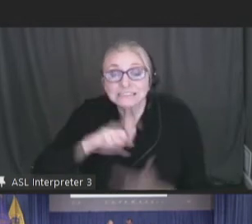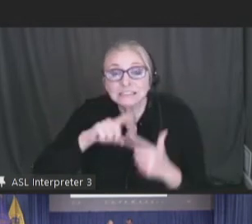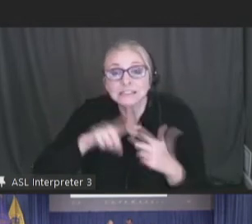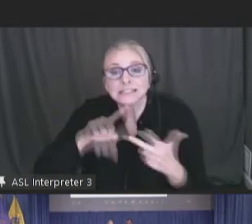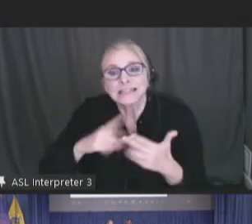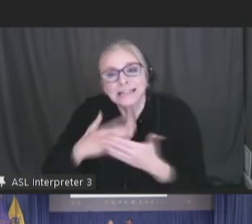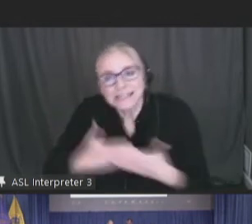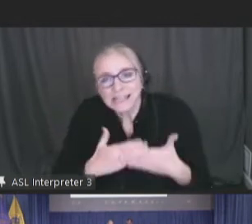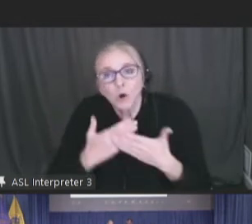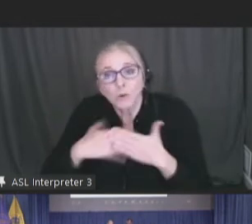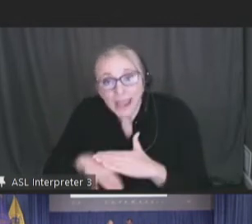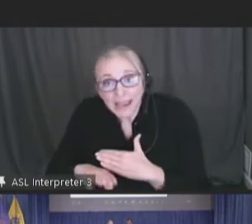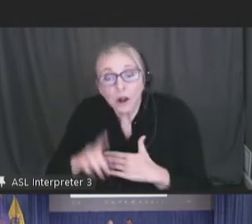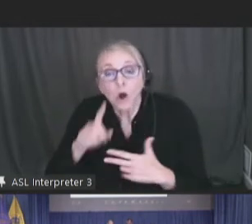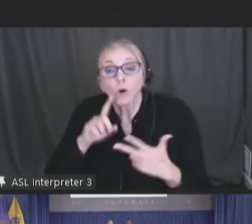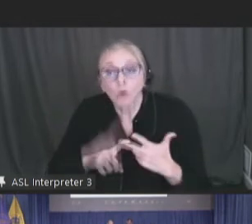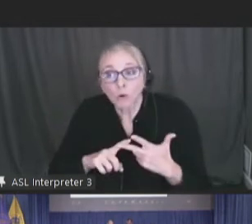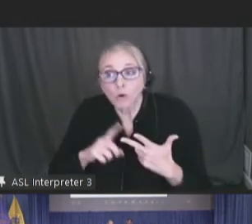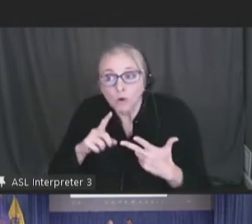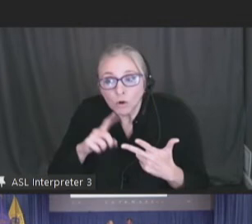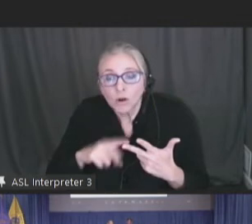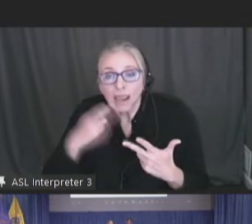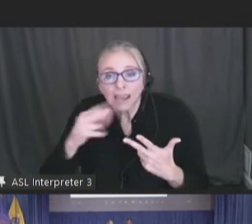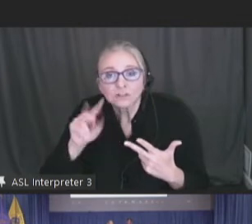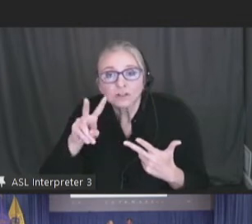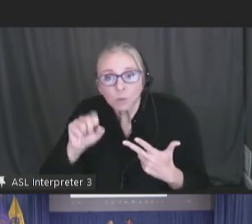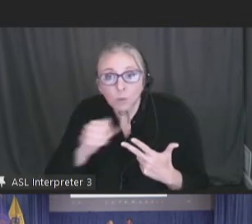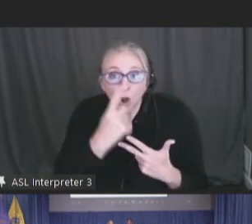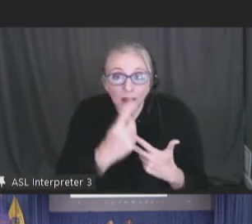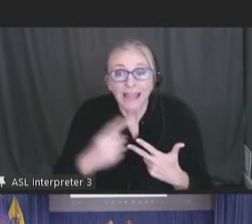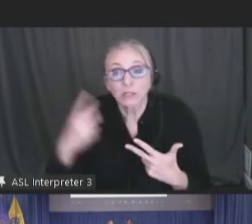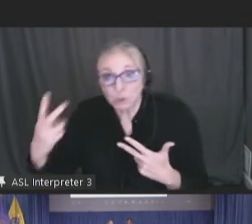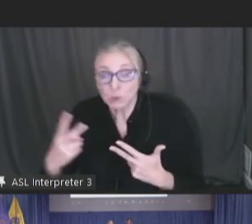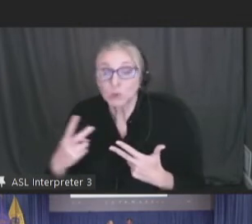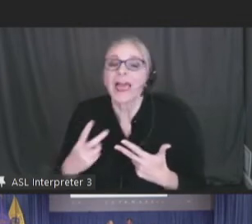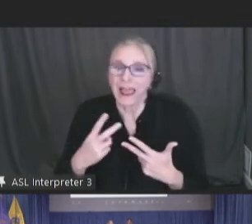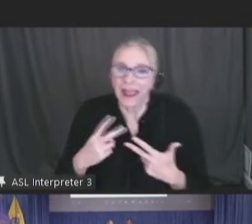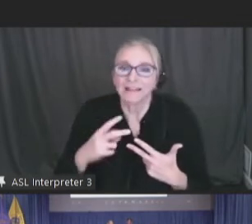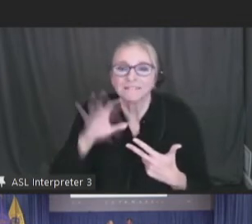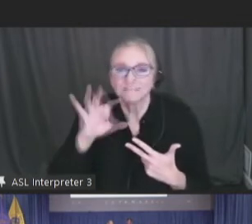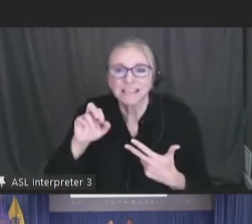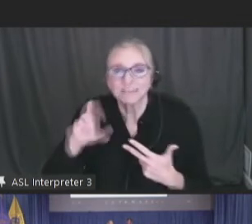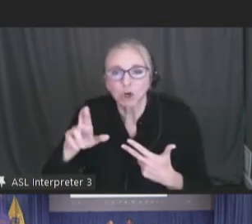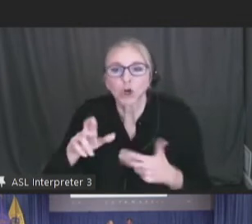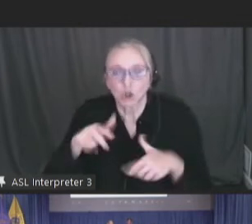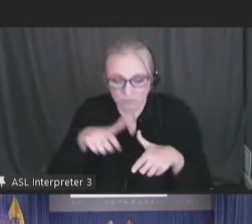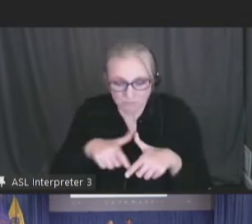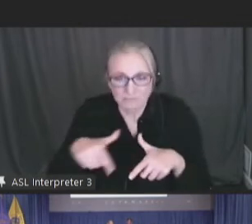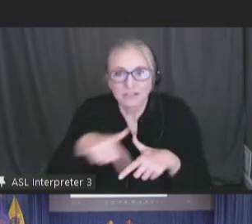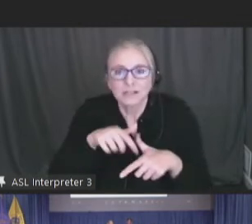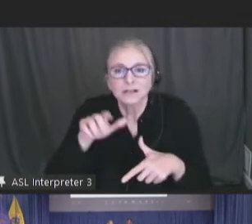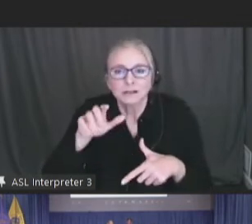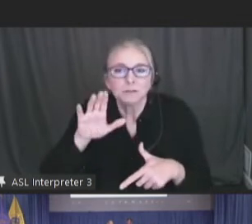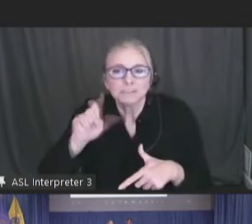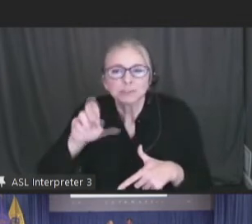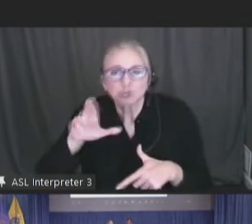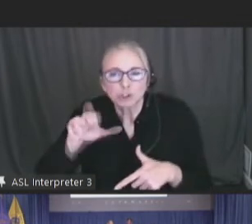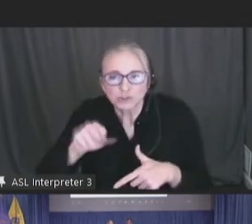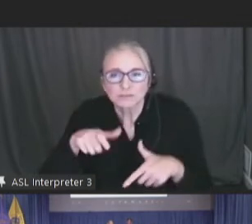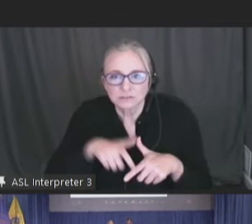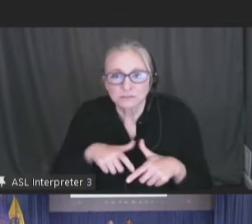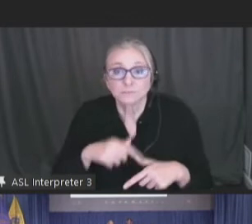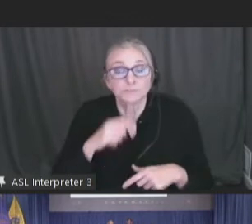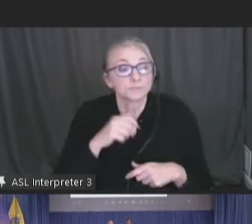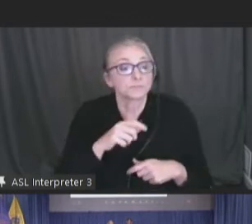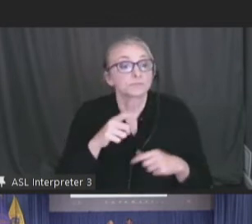caused by HSV-1 and HSV-2, and fever blisters, orolabial. Okay. Final slide. Next slide.